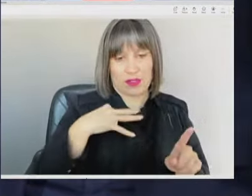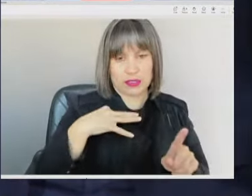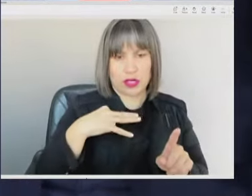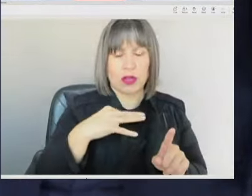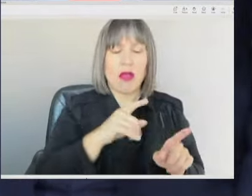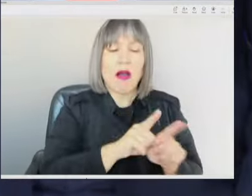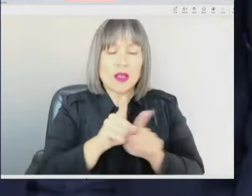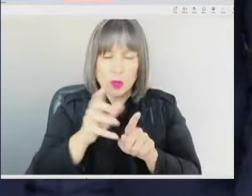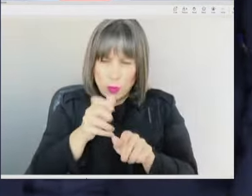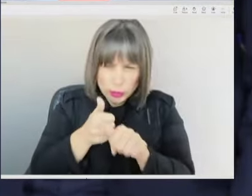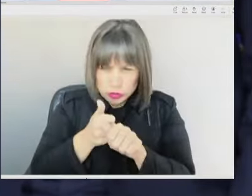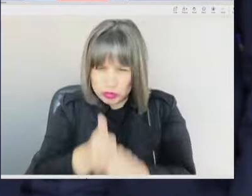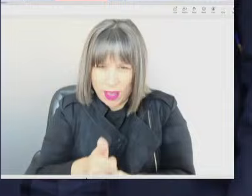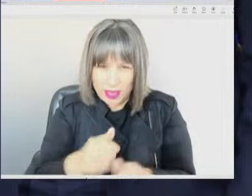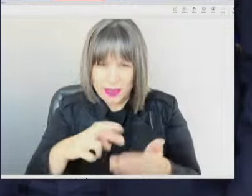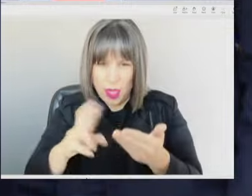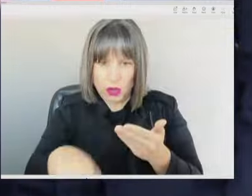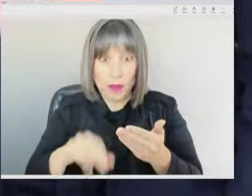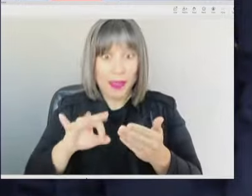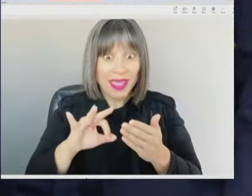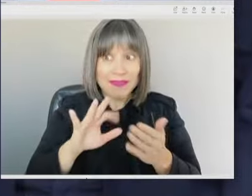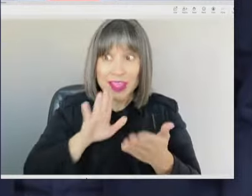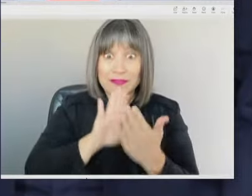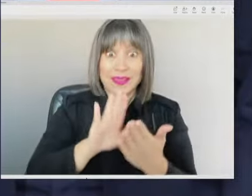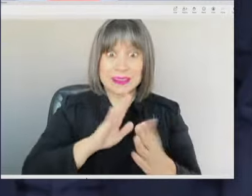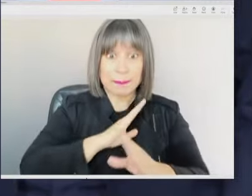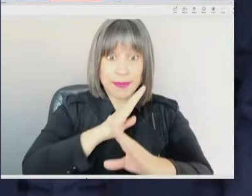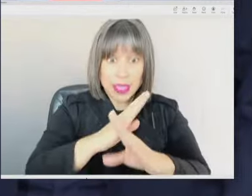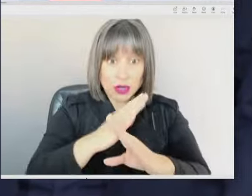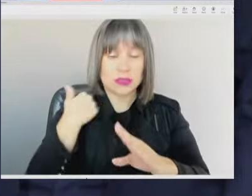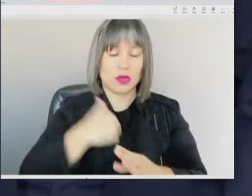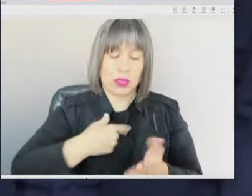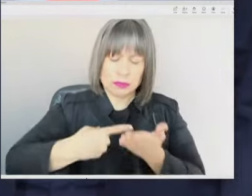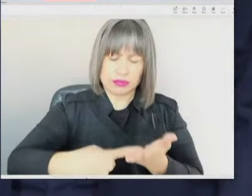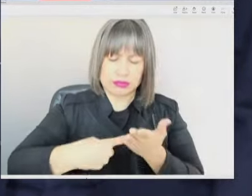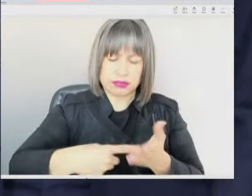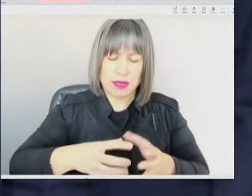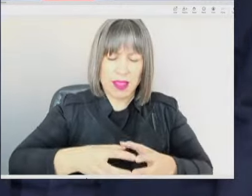they have barriers, and we talk a lot about this at CMS, we want to make sure we're coordinating